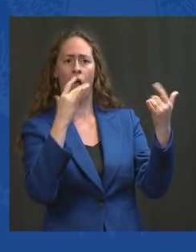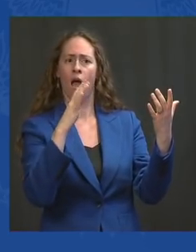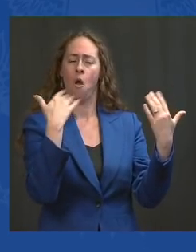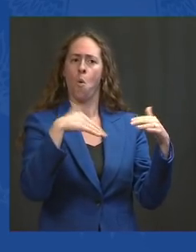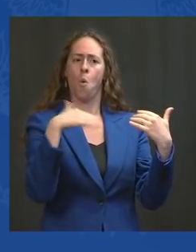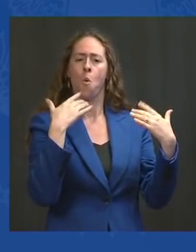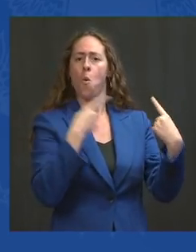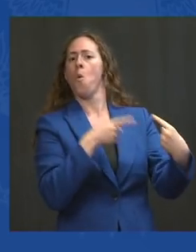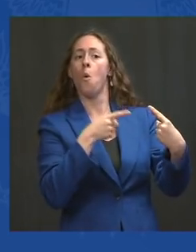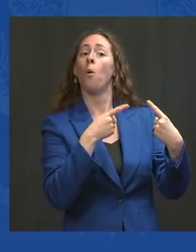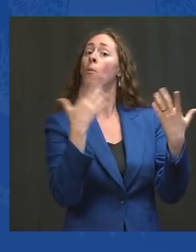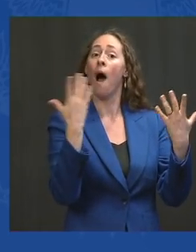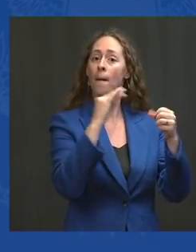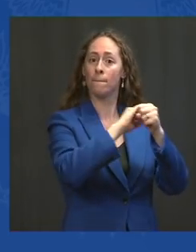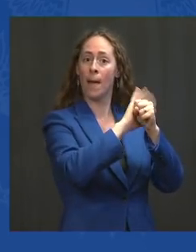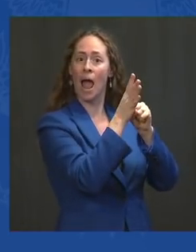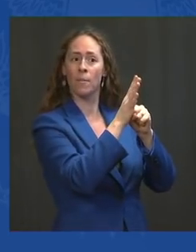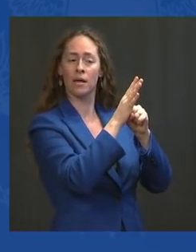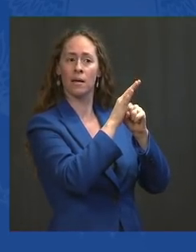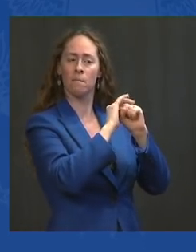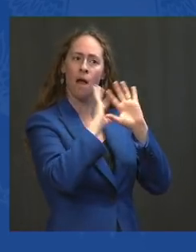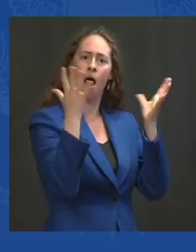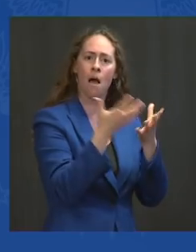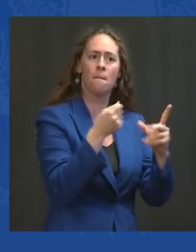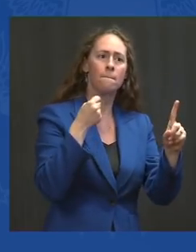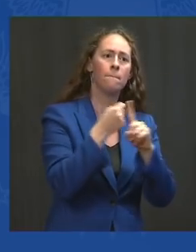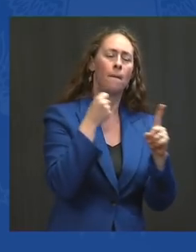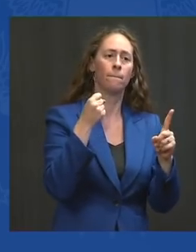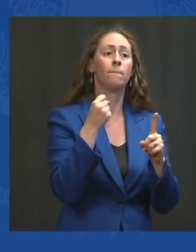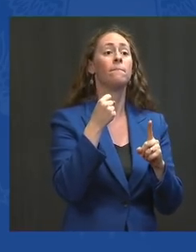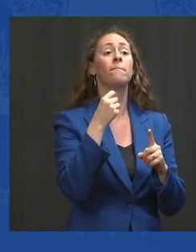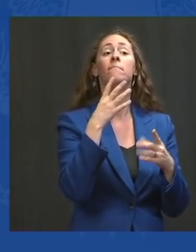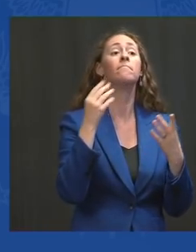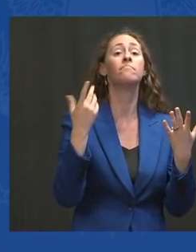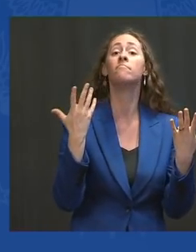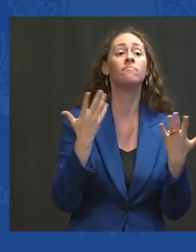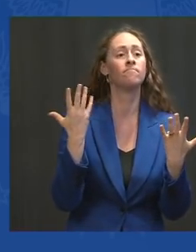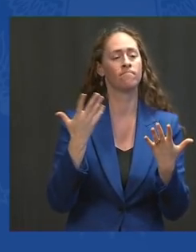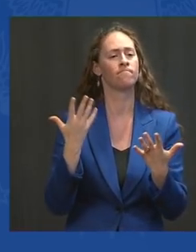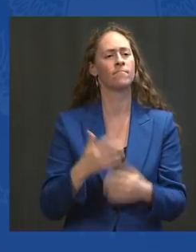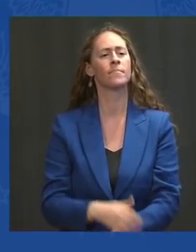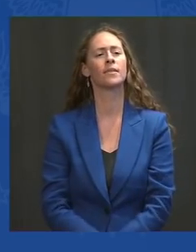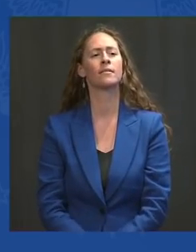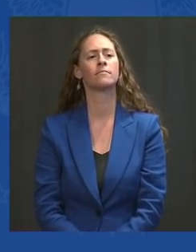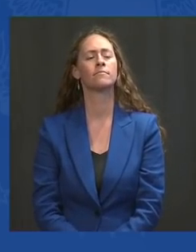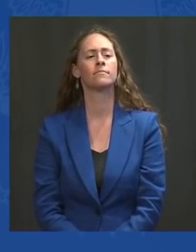then by a desperate attempt to deny the reality and the results of the election;